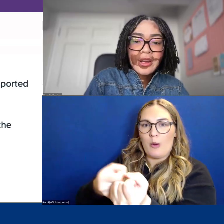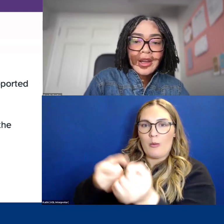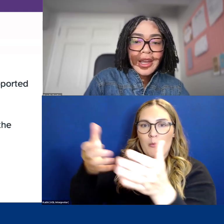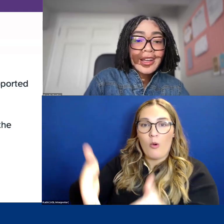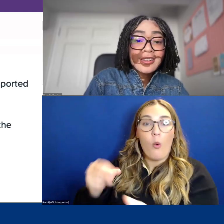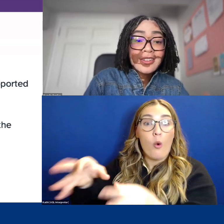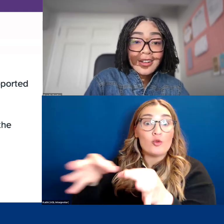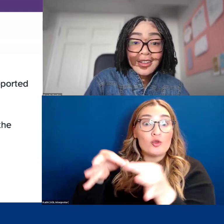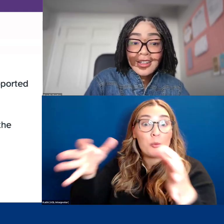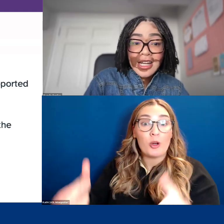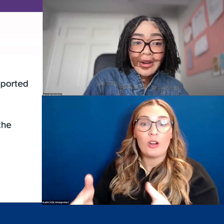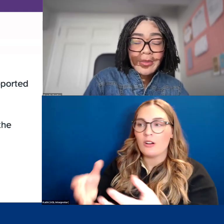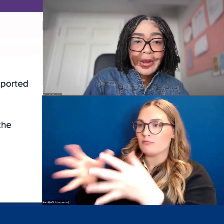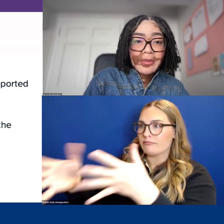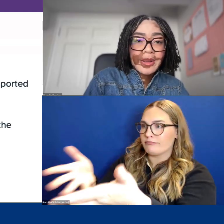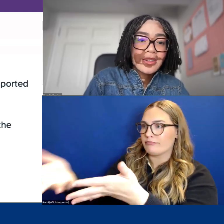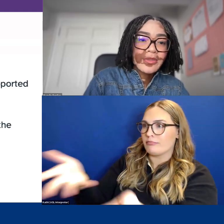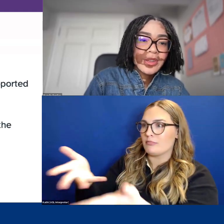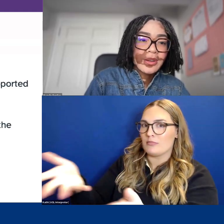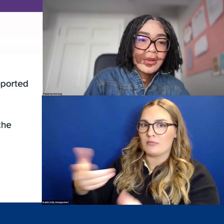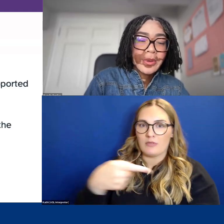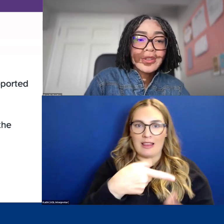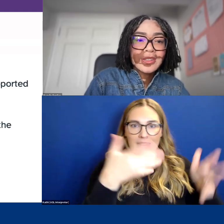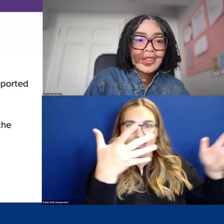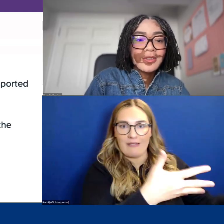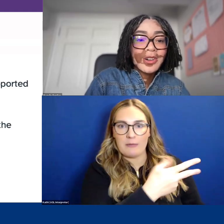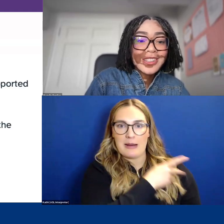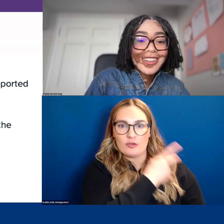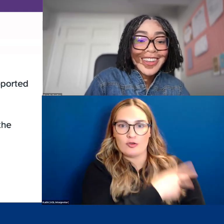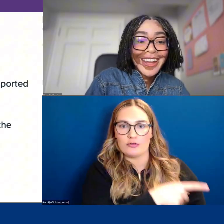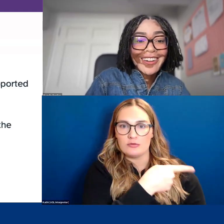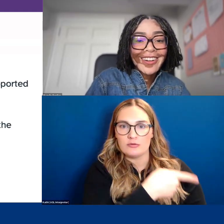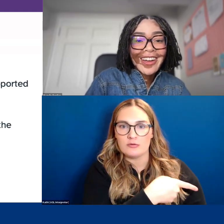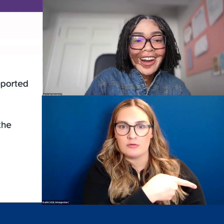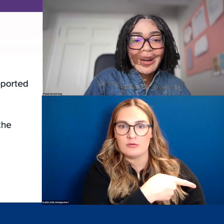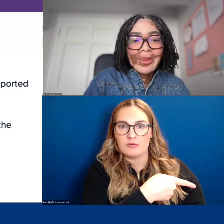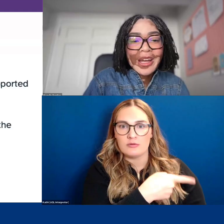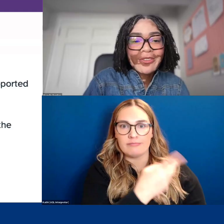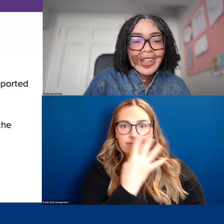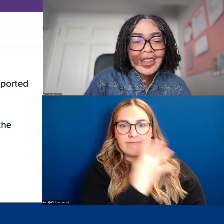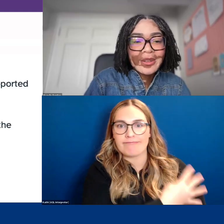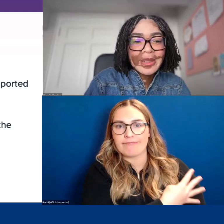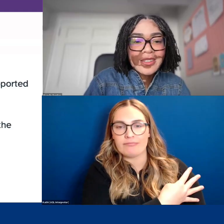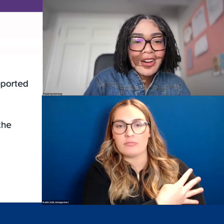and conduct the entire appointment as if the person wasn't there. And that really limits